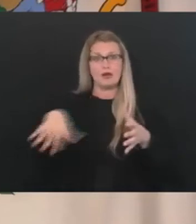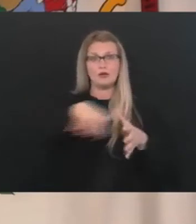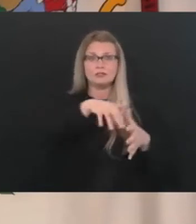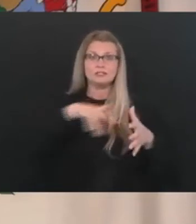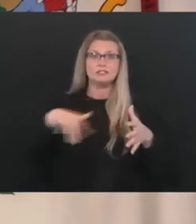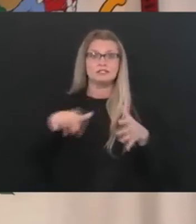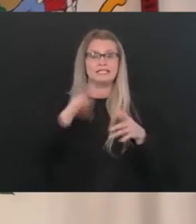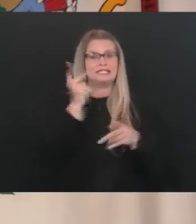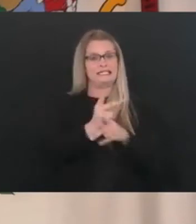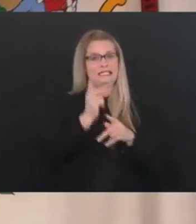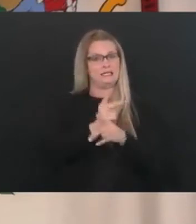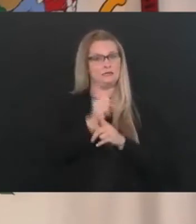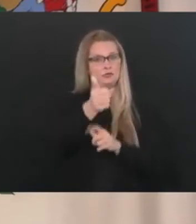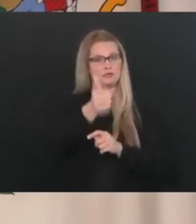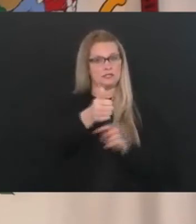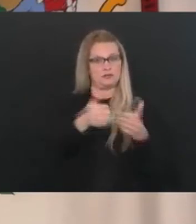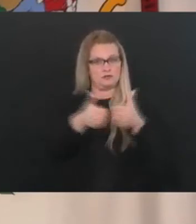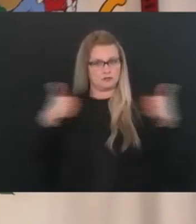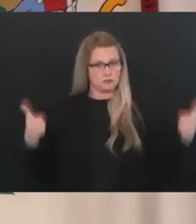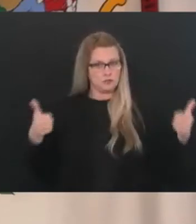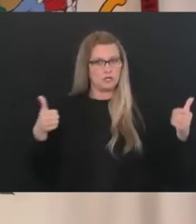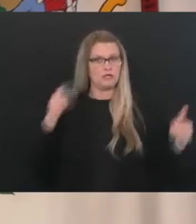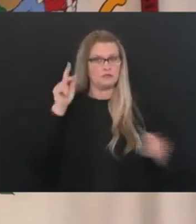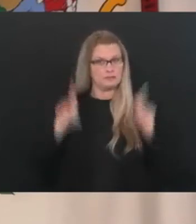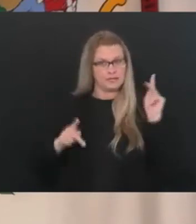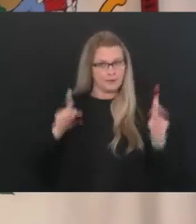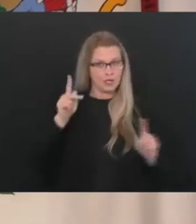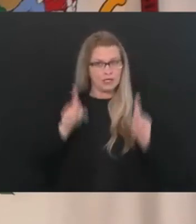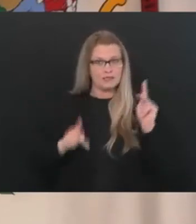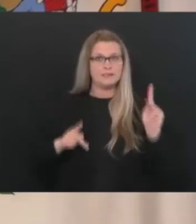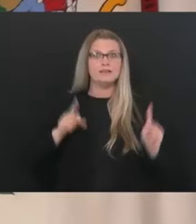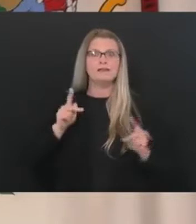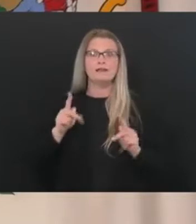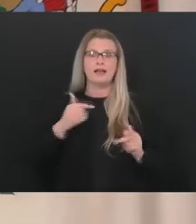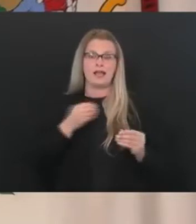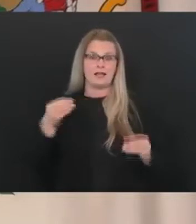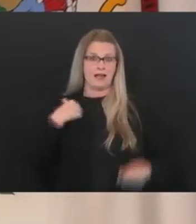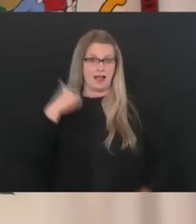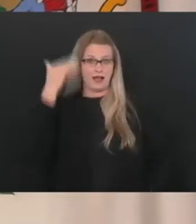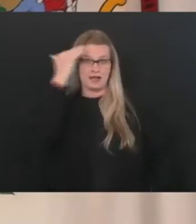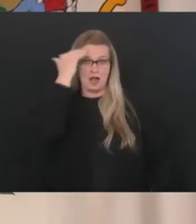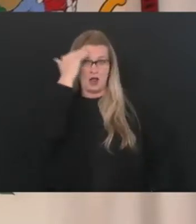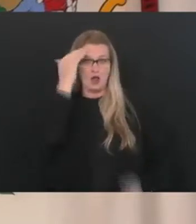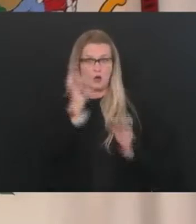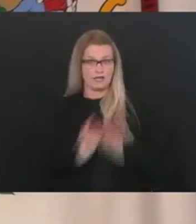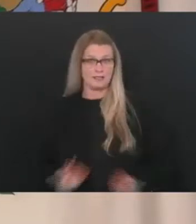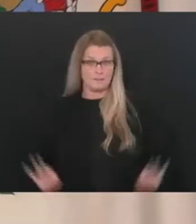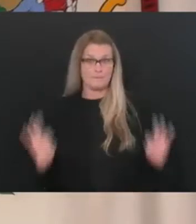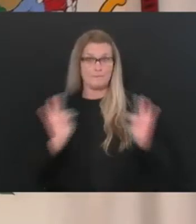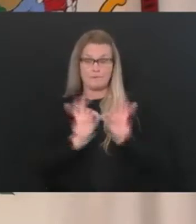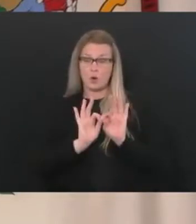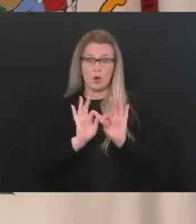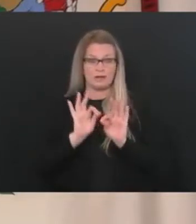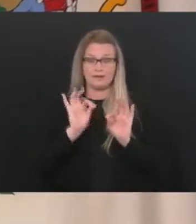BEST YOU POSSIBLY CAN TO NOT GATHER IN CROWDS, TO KEEP YOUR